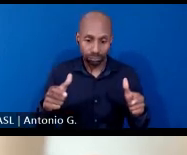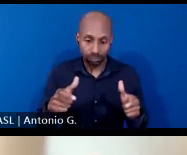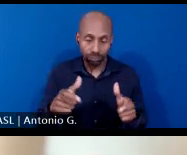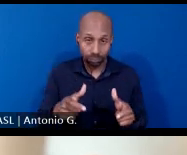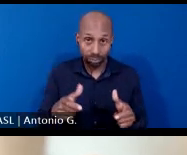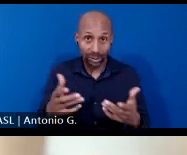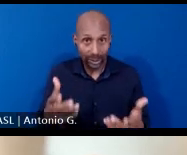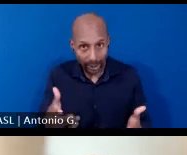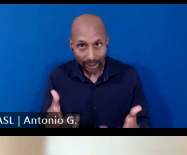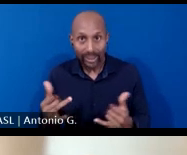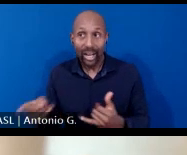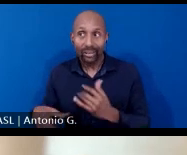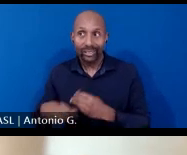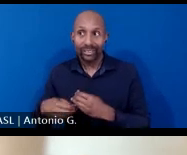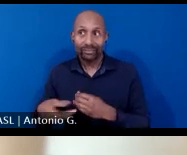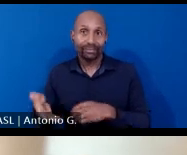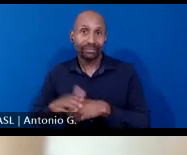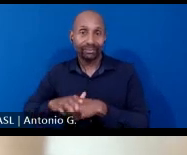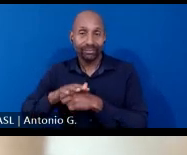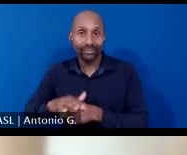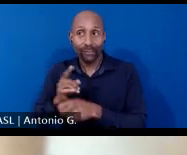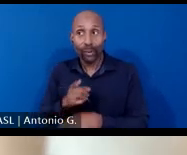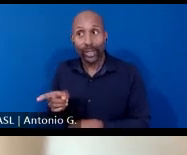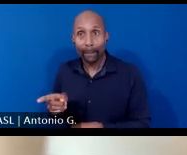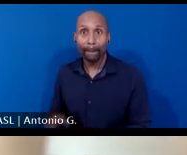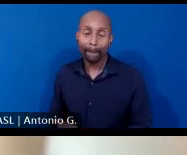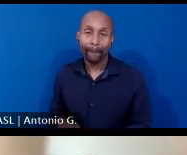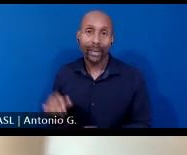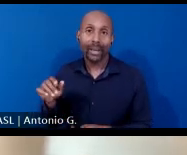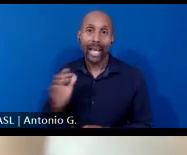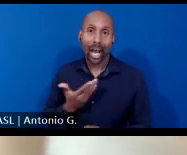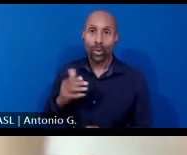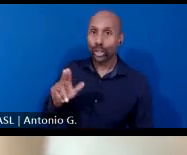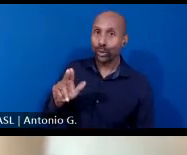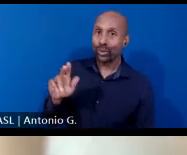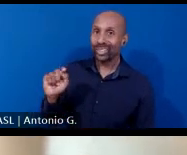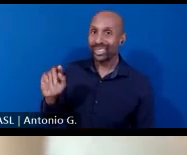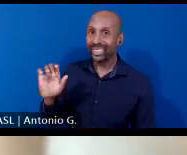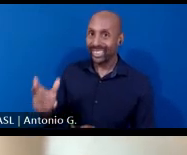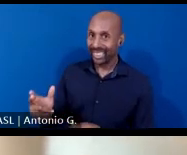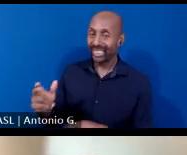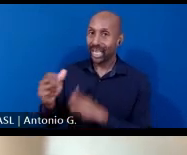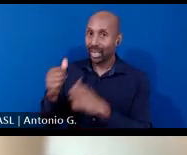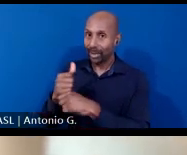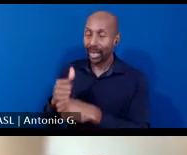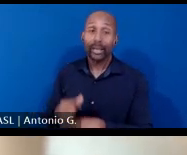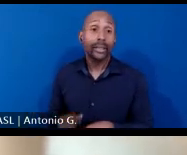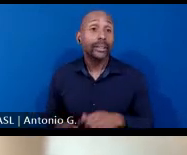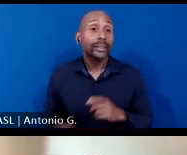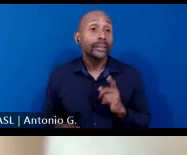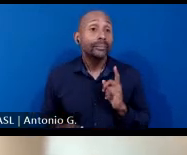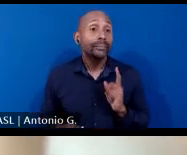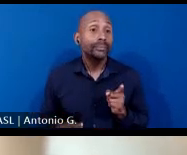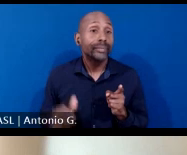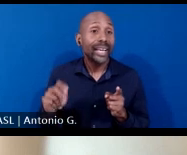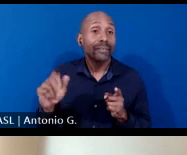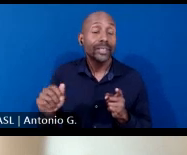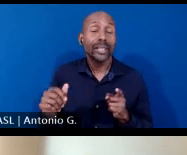Yeah. And I think I would actually call out something that, you know, ties this whole session together that someone mentioned in the chat.